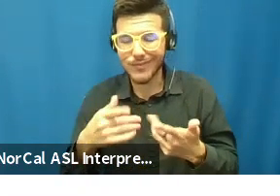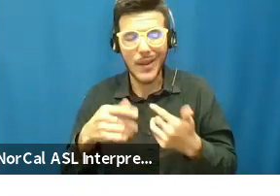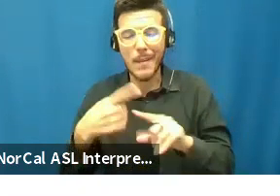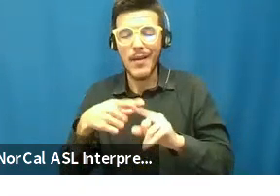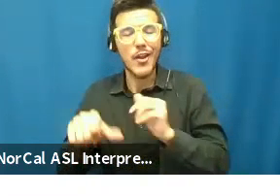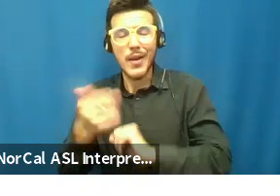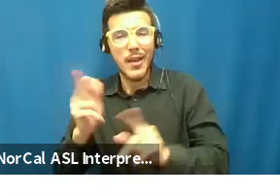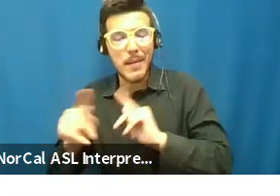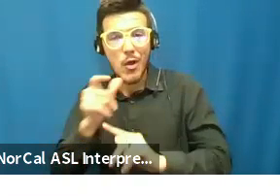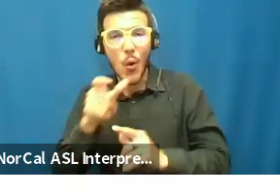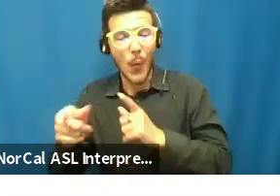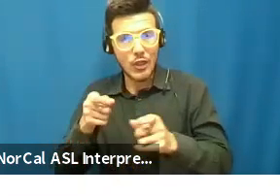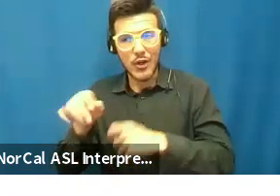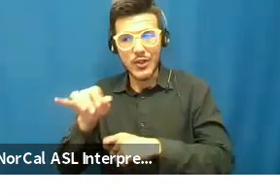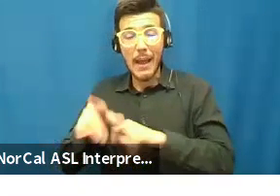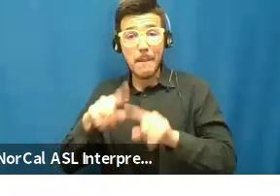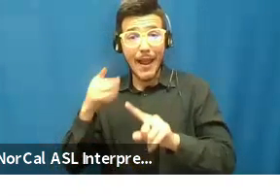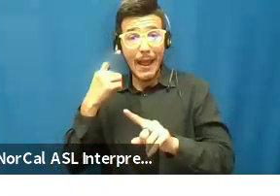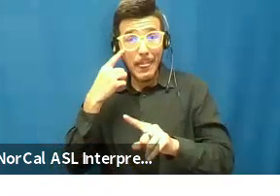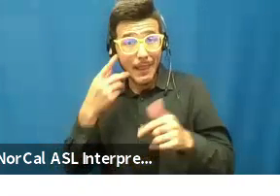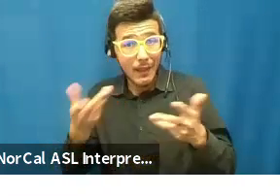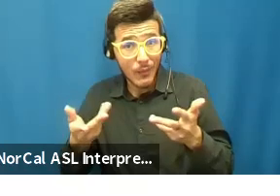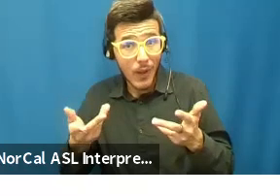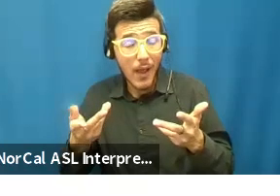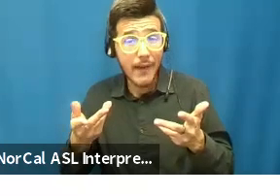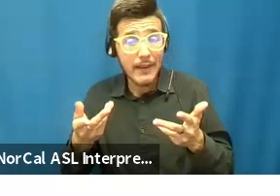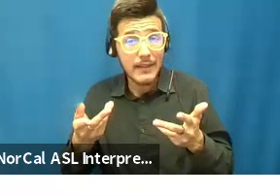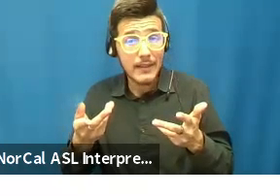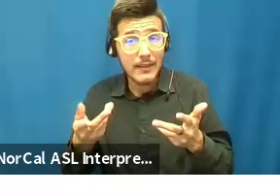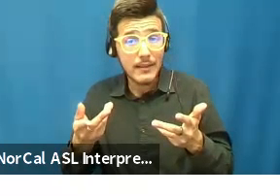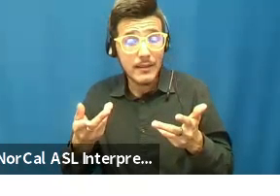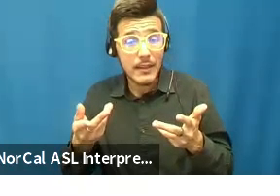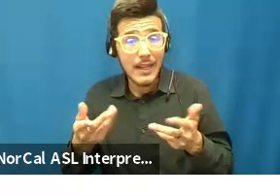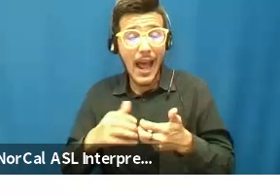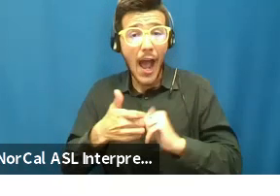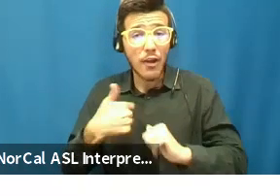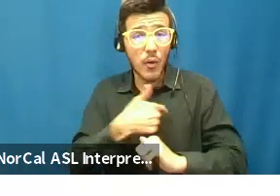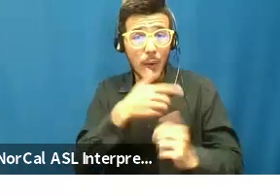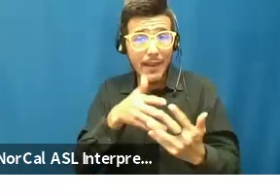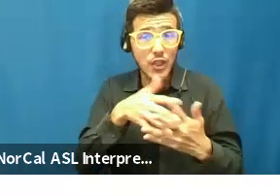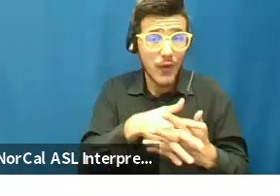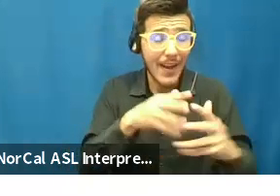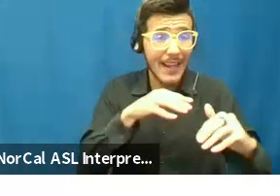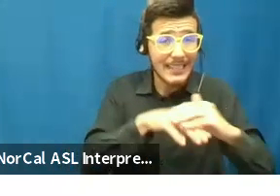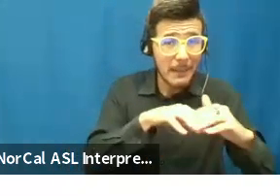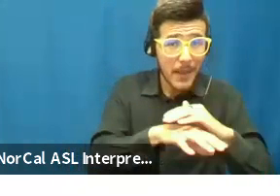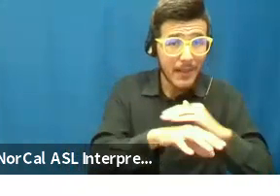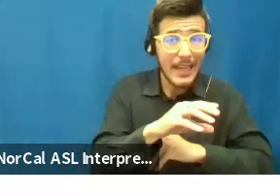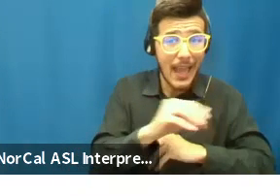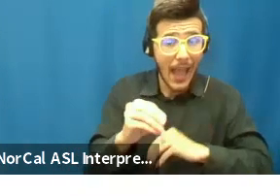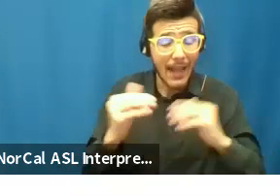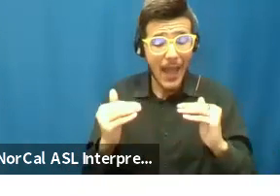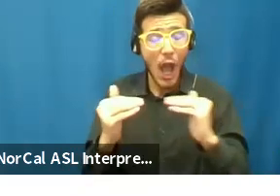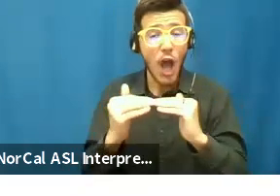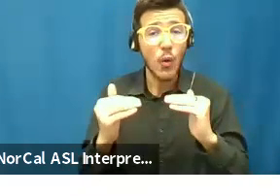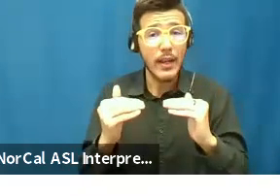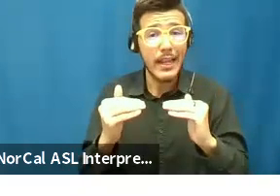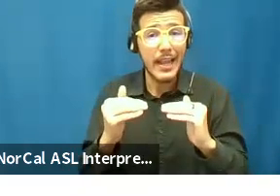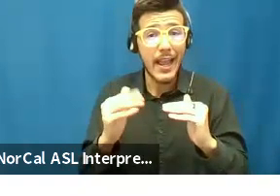think it comes back to what we talked about is how do you integrate accessibility and equity into the